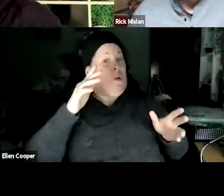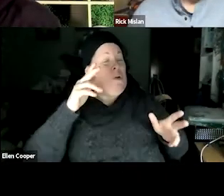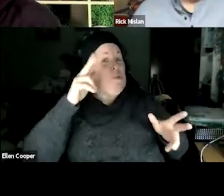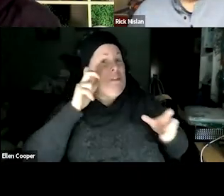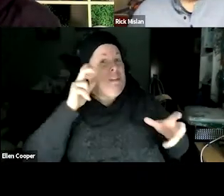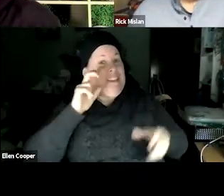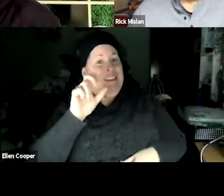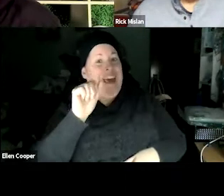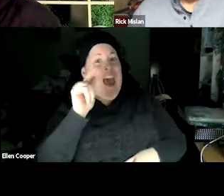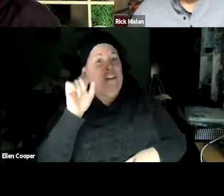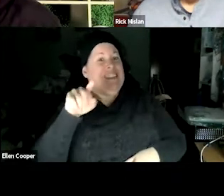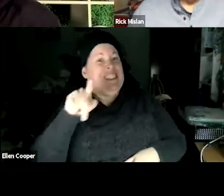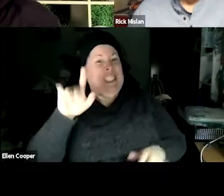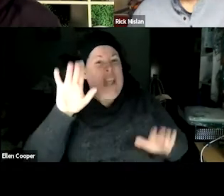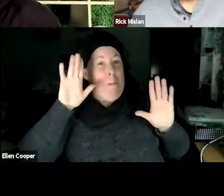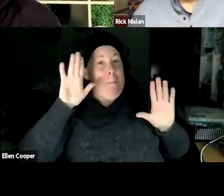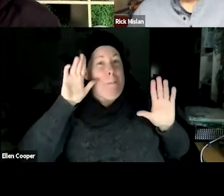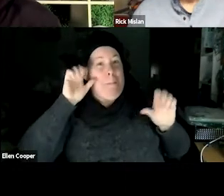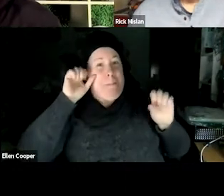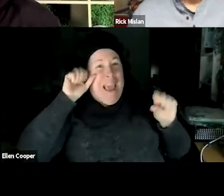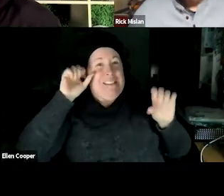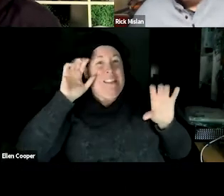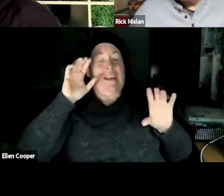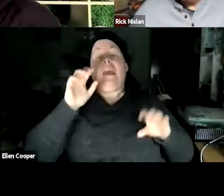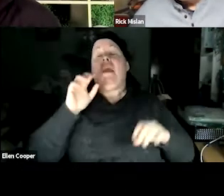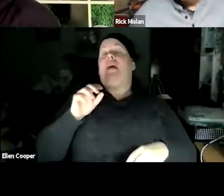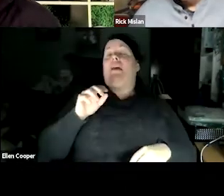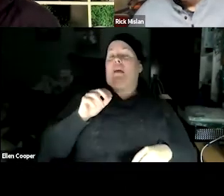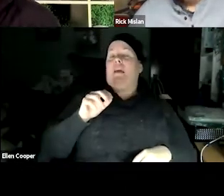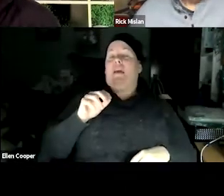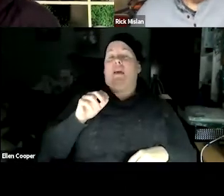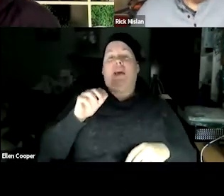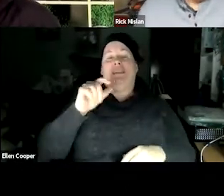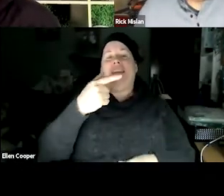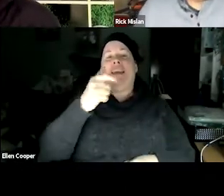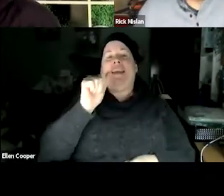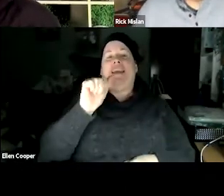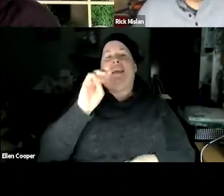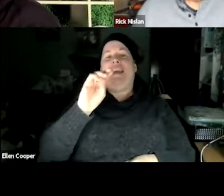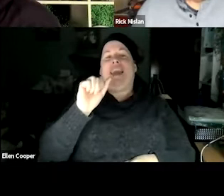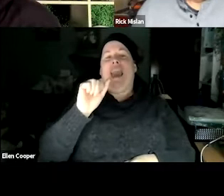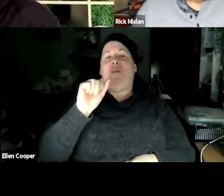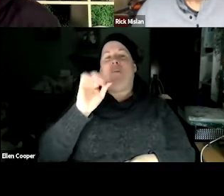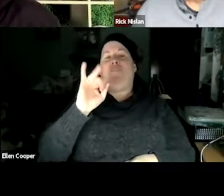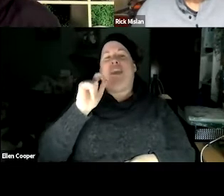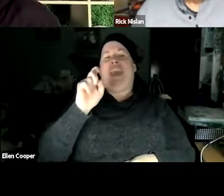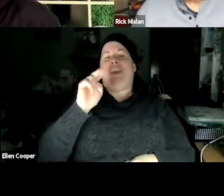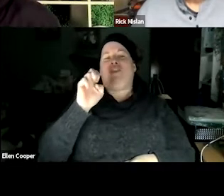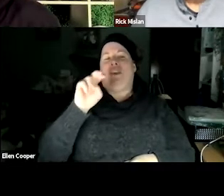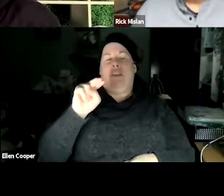CalebBarlow: So you know that the thing with this is gamification, you know we we turn this into a game. And here's the funny thing.